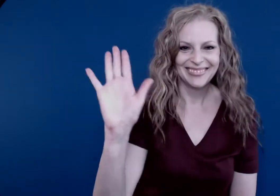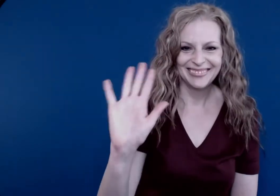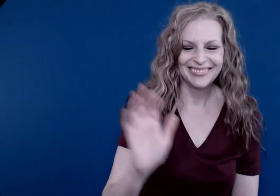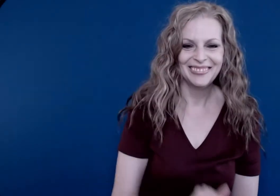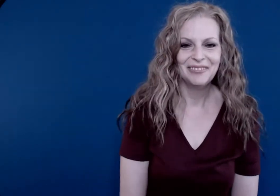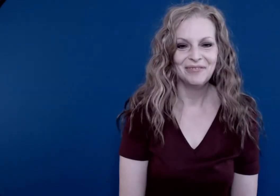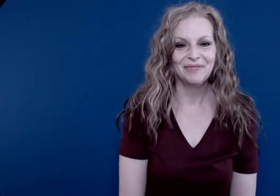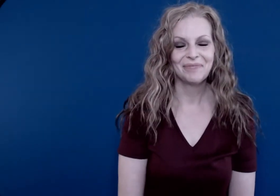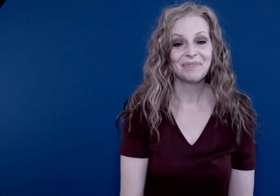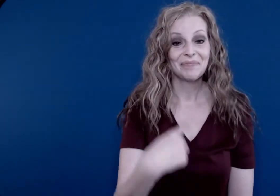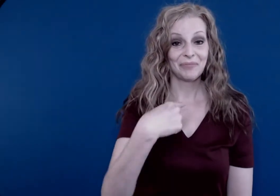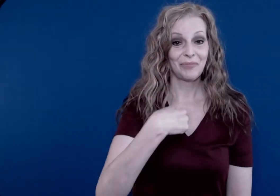Hi!